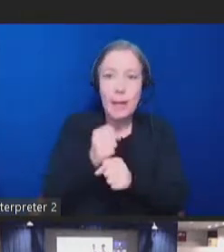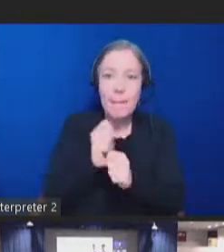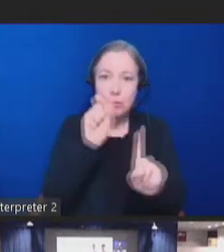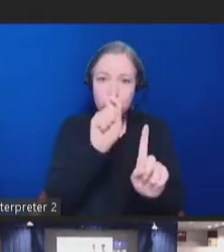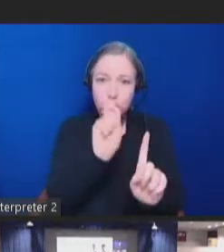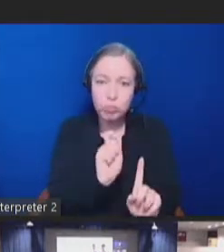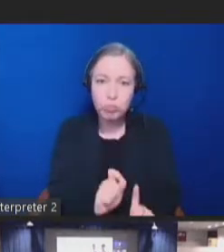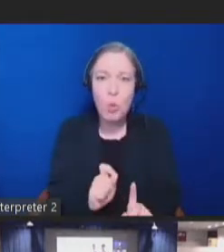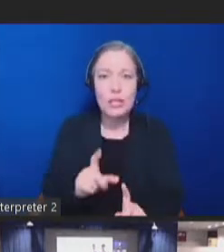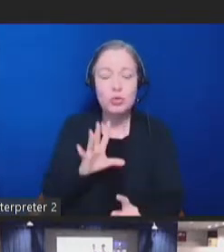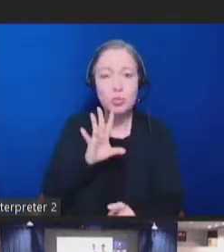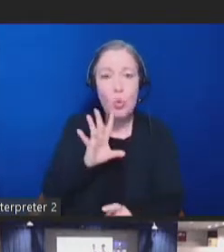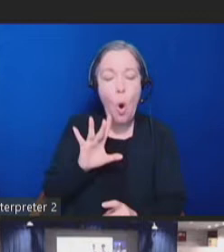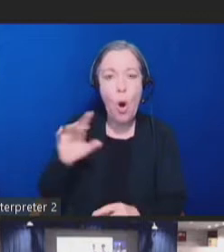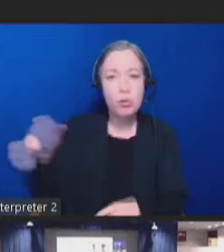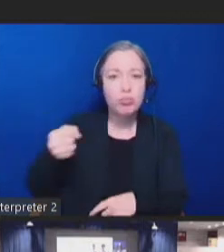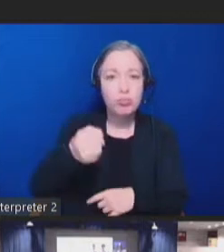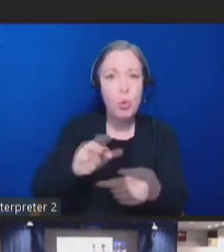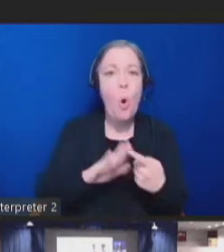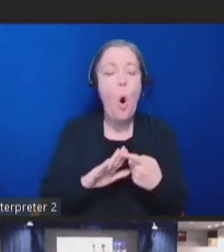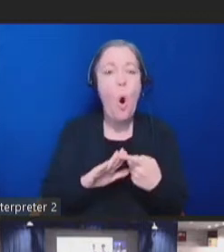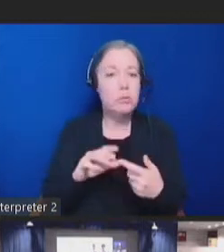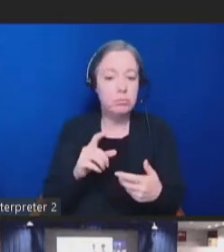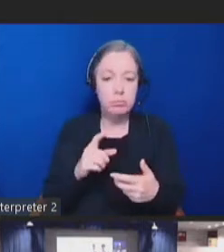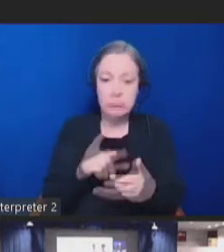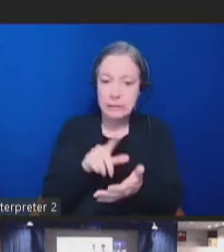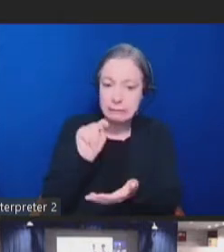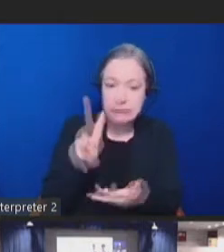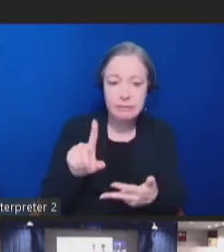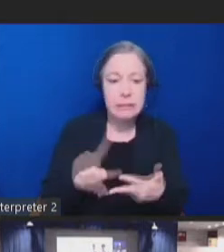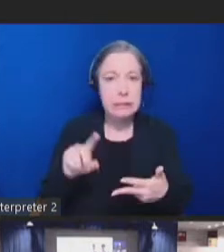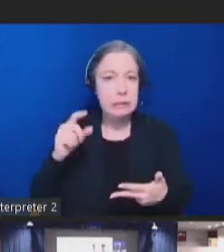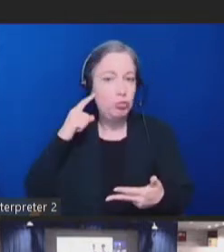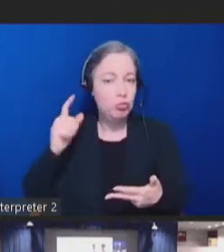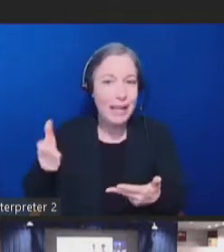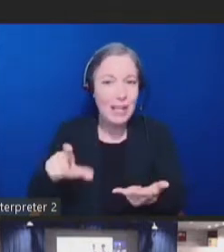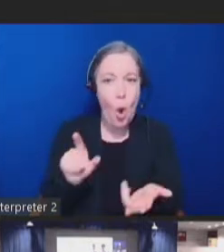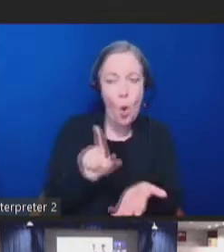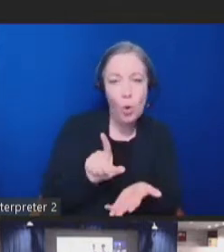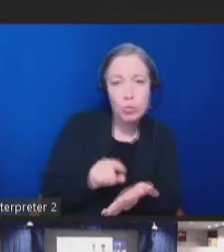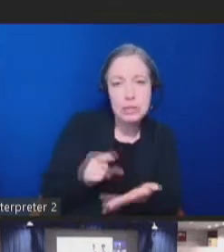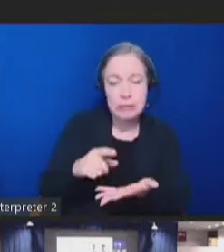radio, and print to talk about vaccines and to address misconceptions, to answer questions.